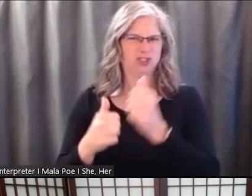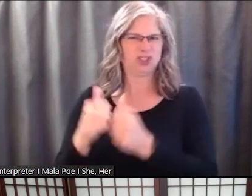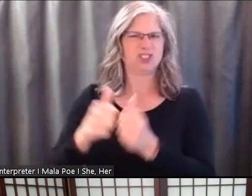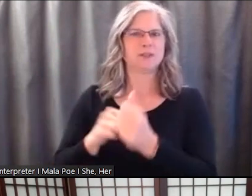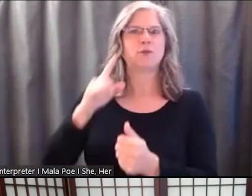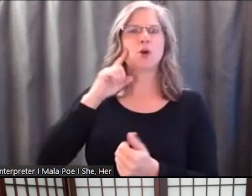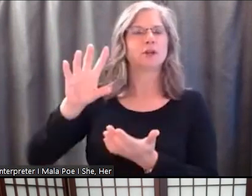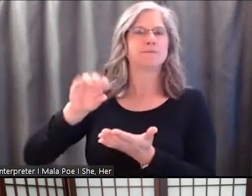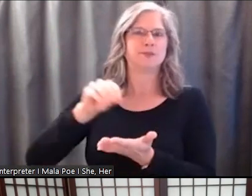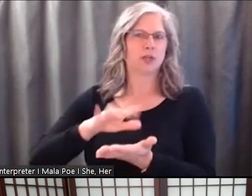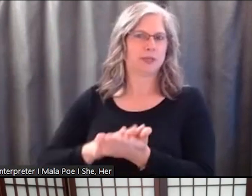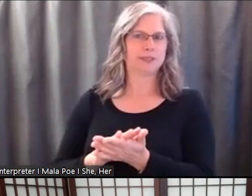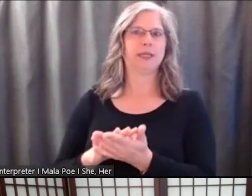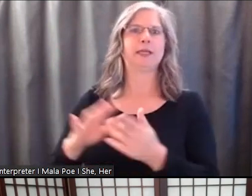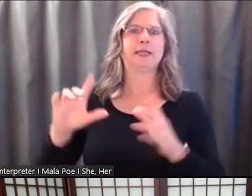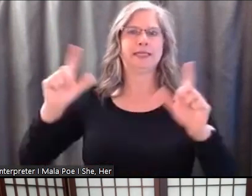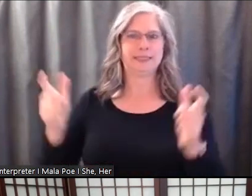part of the solicitation for which appears here.